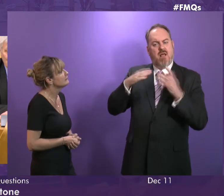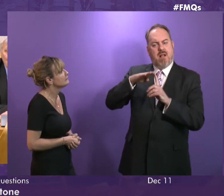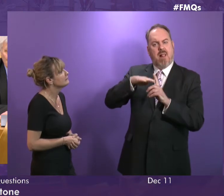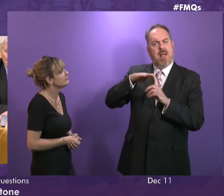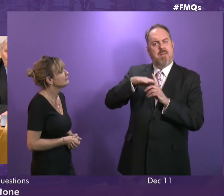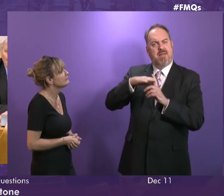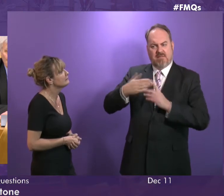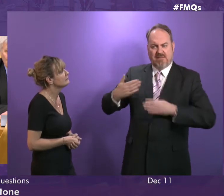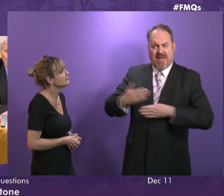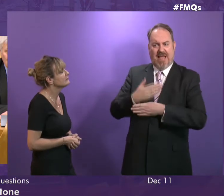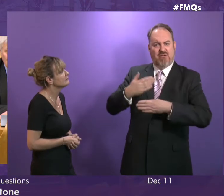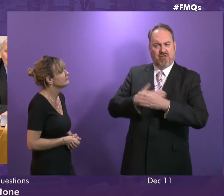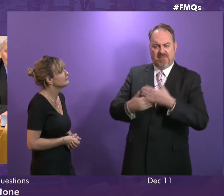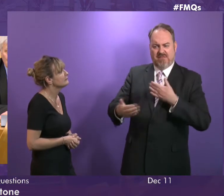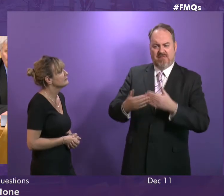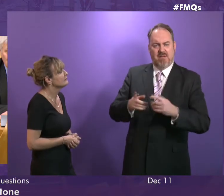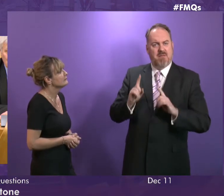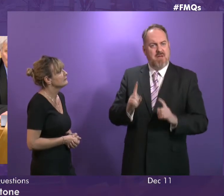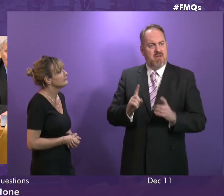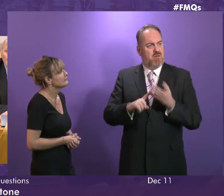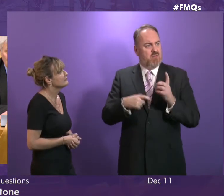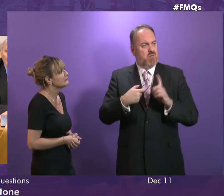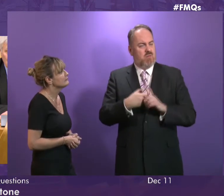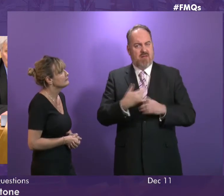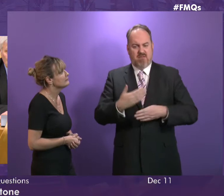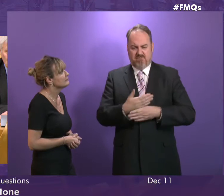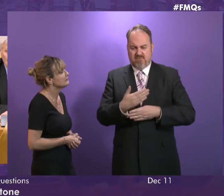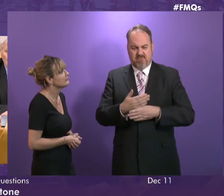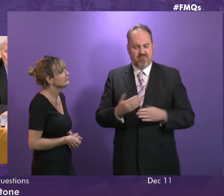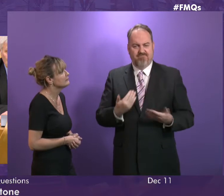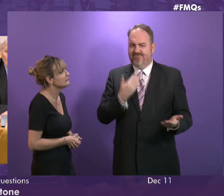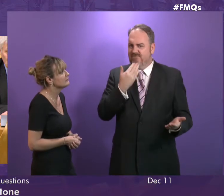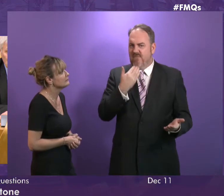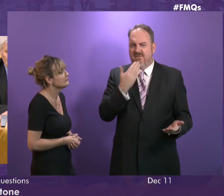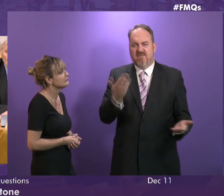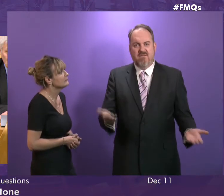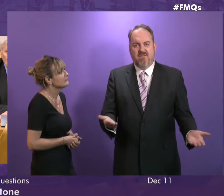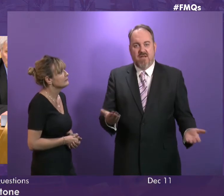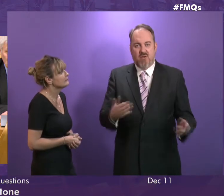the climate emergency have been rated “insufficient”. It is no wonder that Tories have been absent